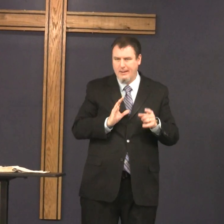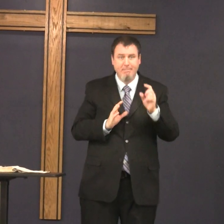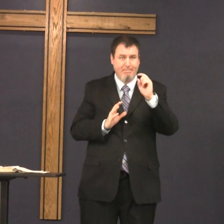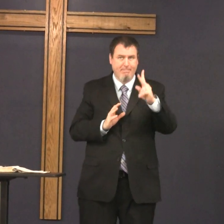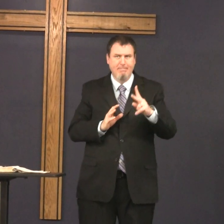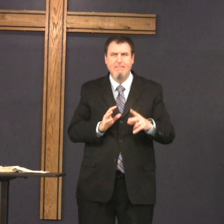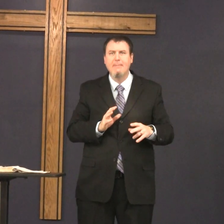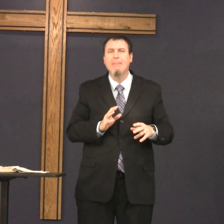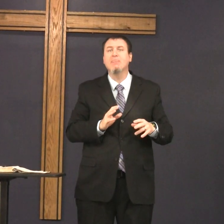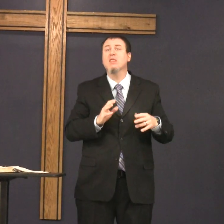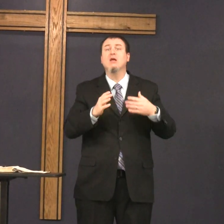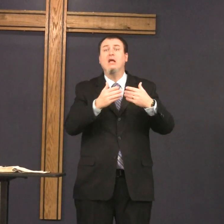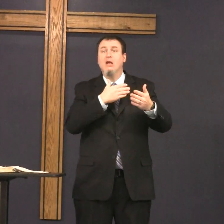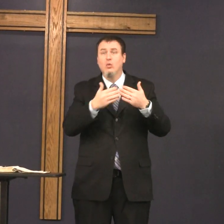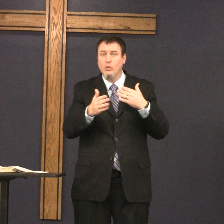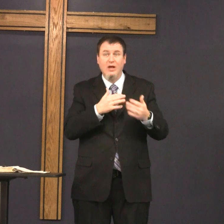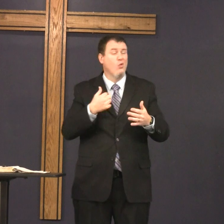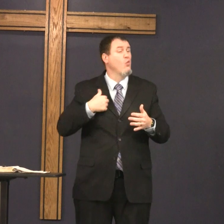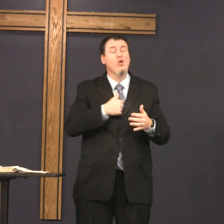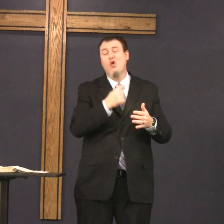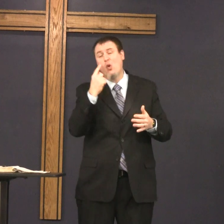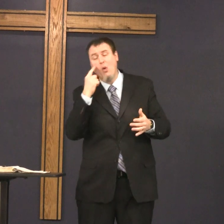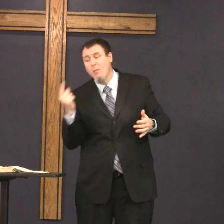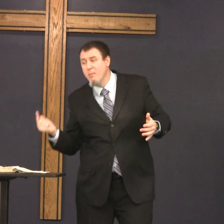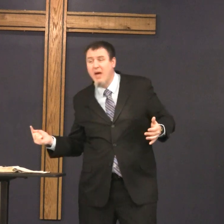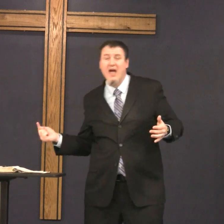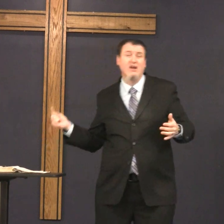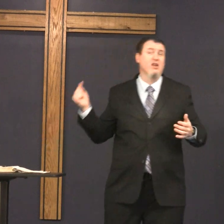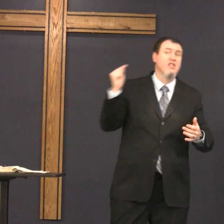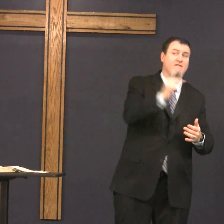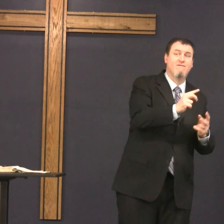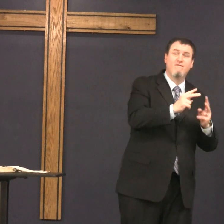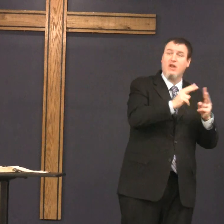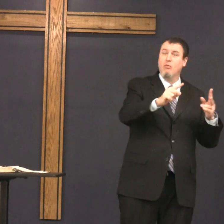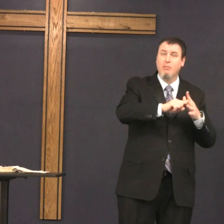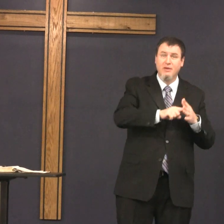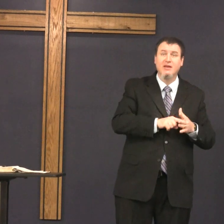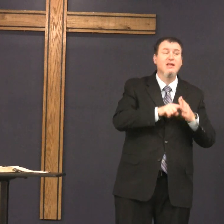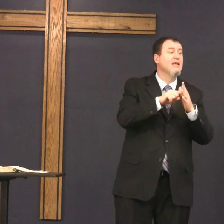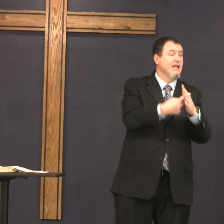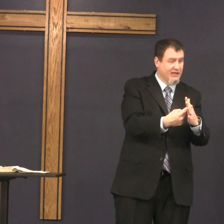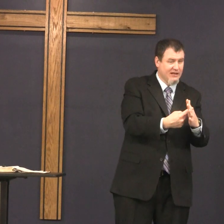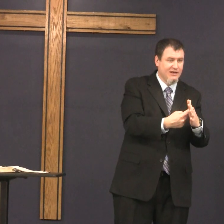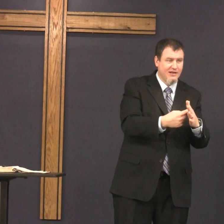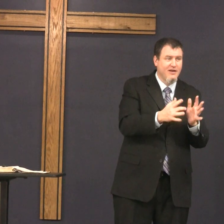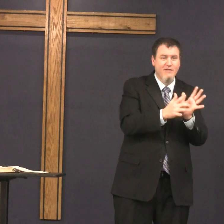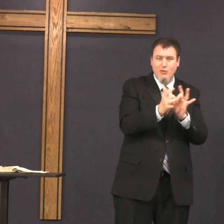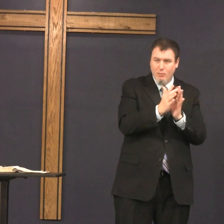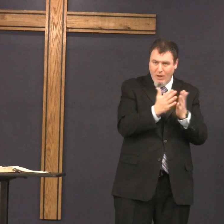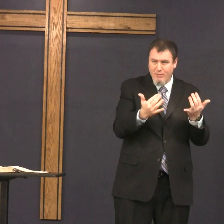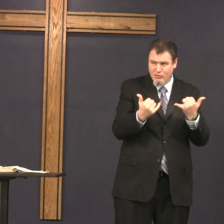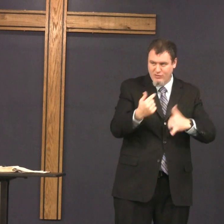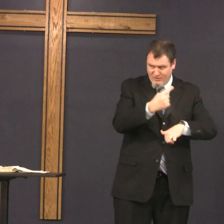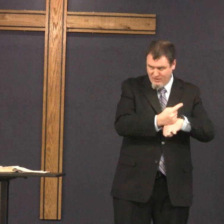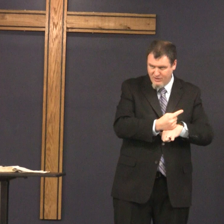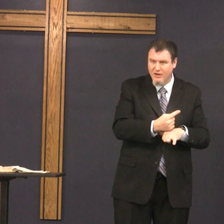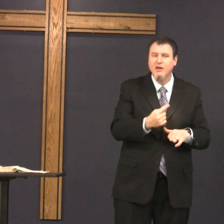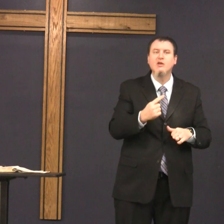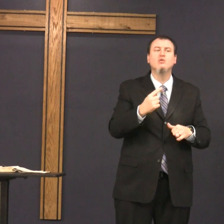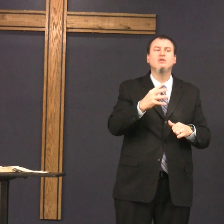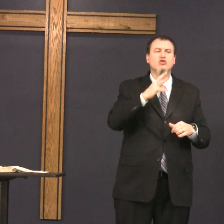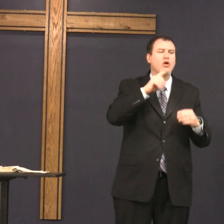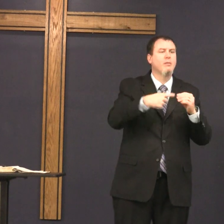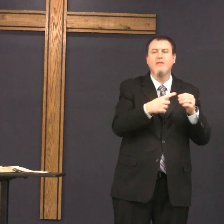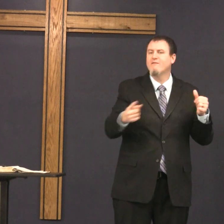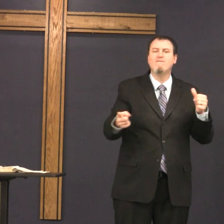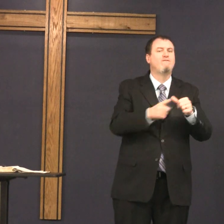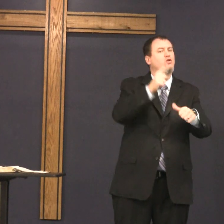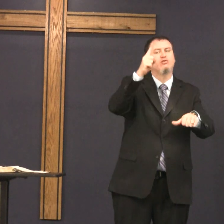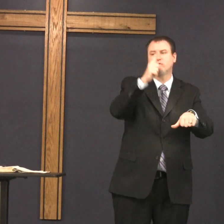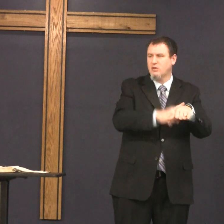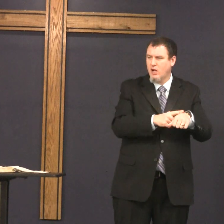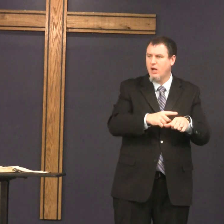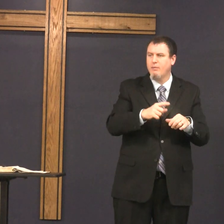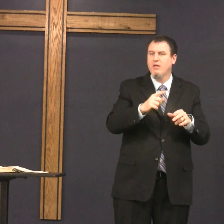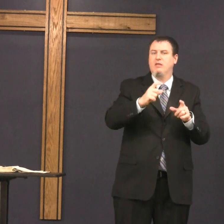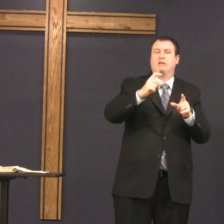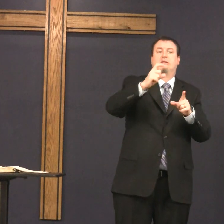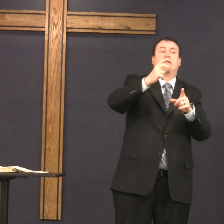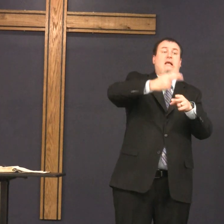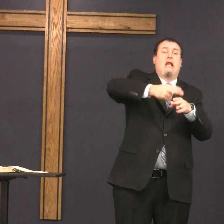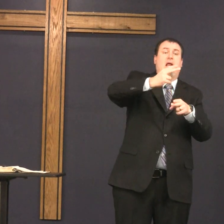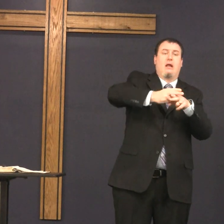but the word is really Yahweh so we go back to the beginning of the Bible today the very first time